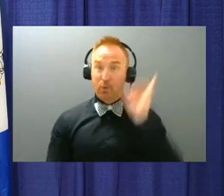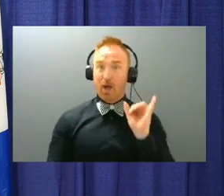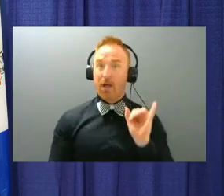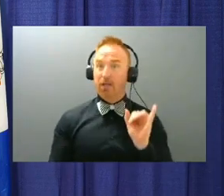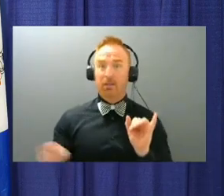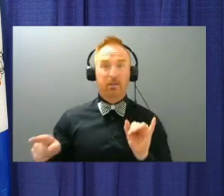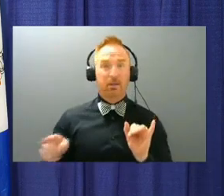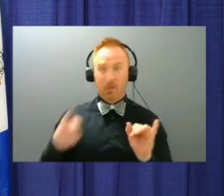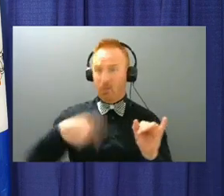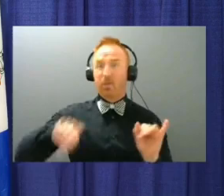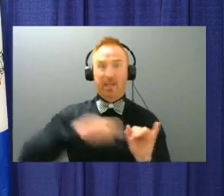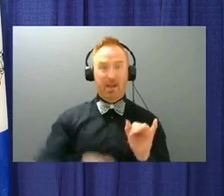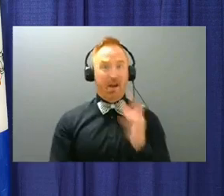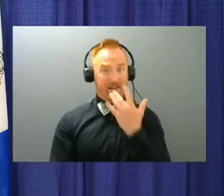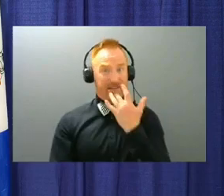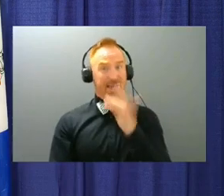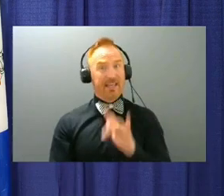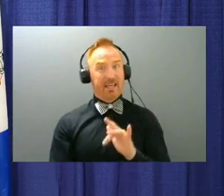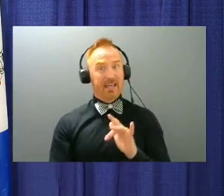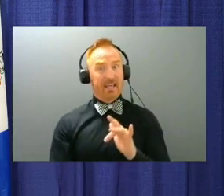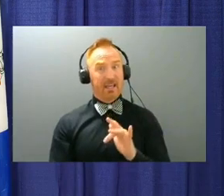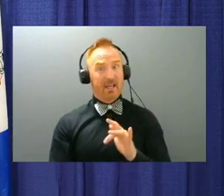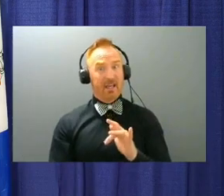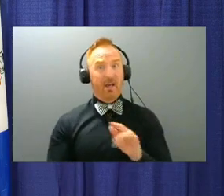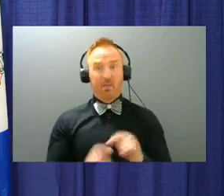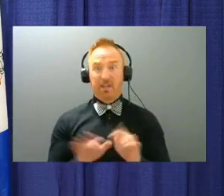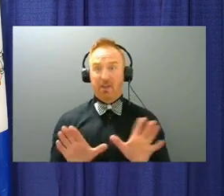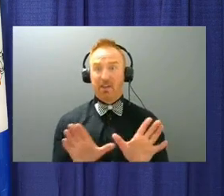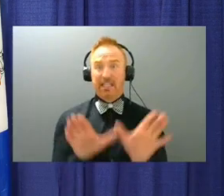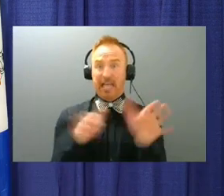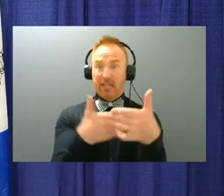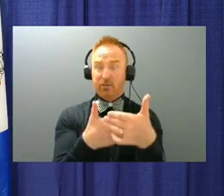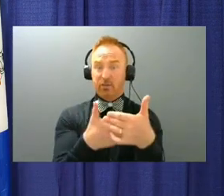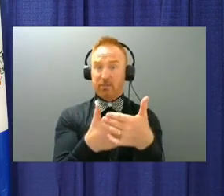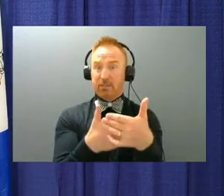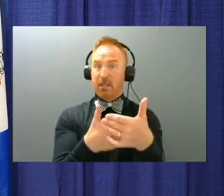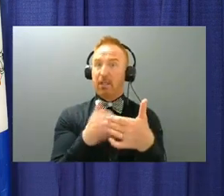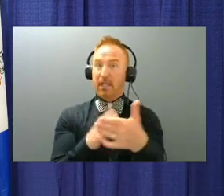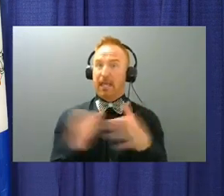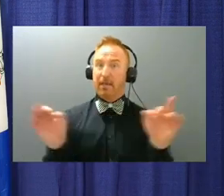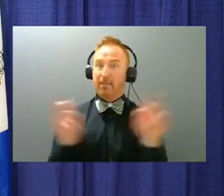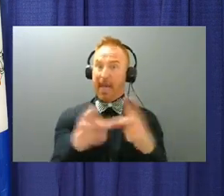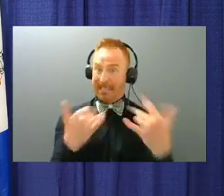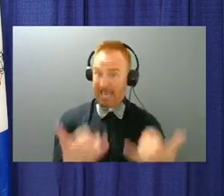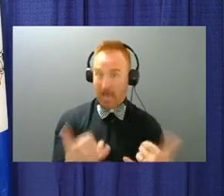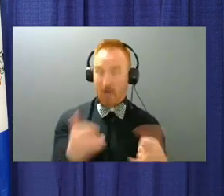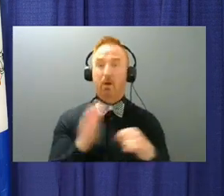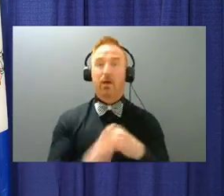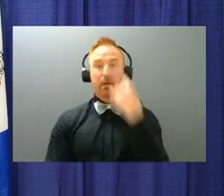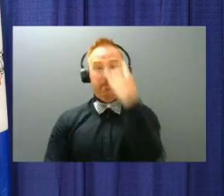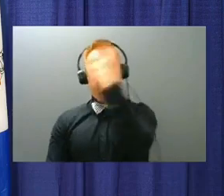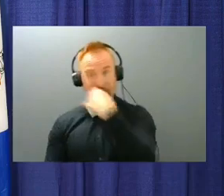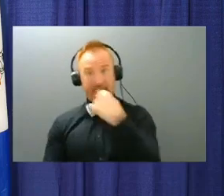And we are lucky in Yukon, in that we are going into the classrooms now and we are actually having face-to-face